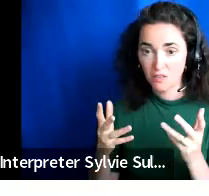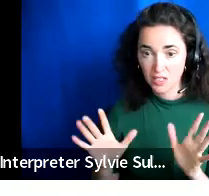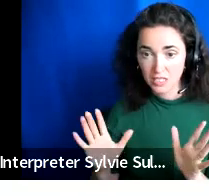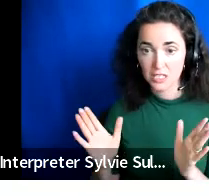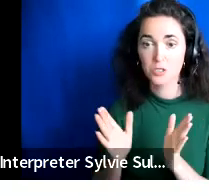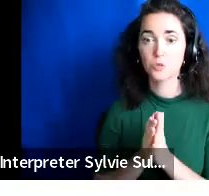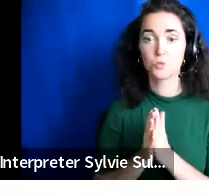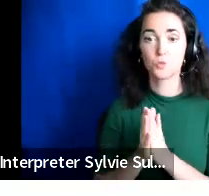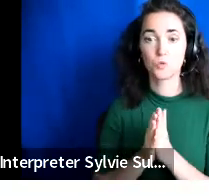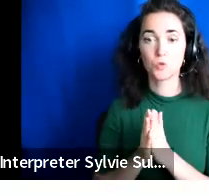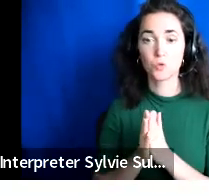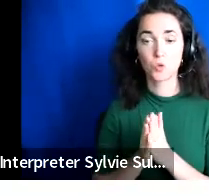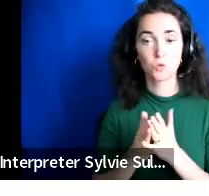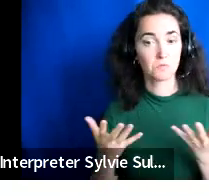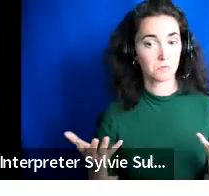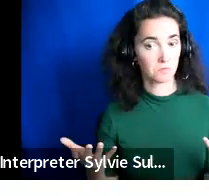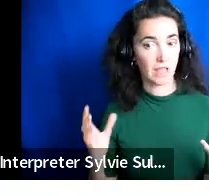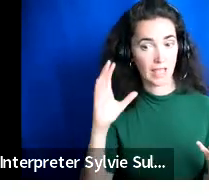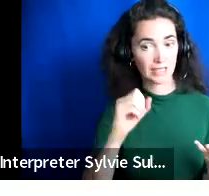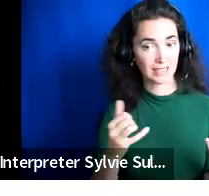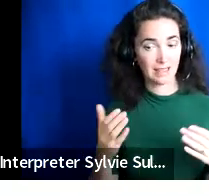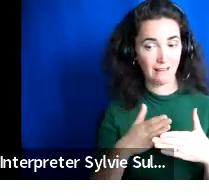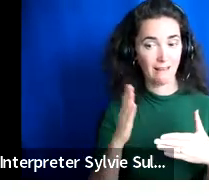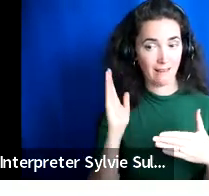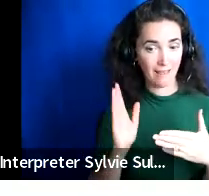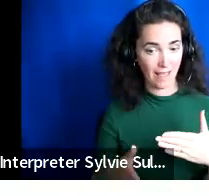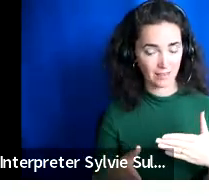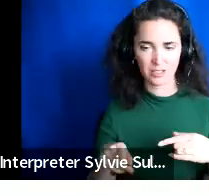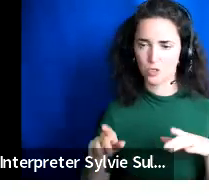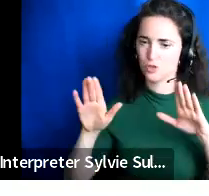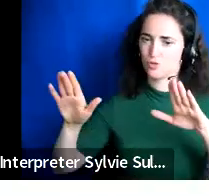So I guess we'll go ahead and end it on this great presentation.